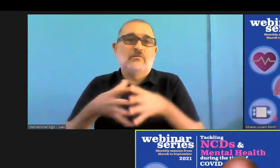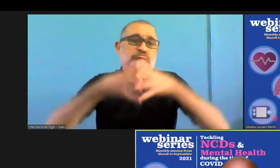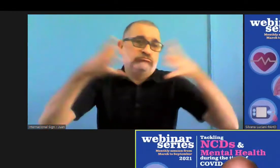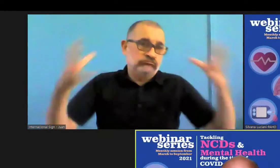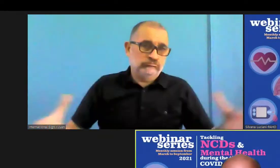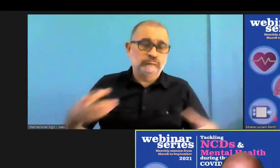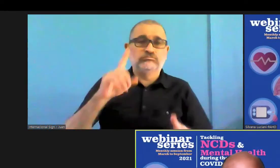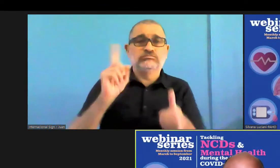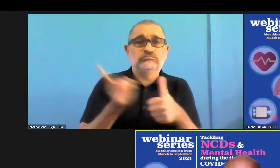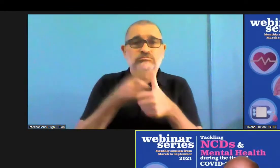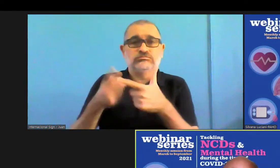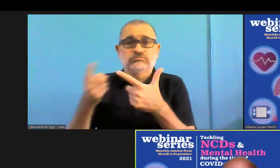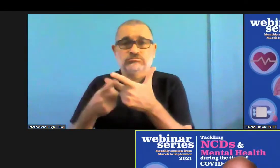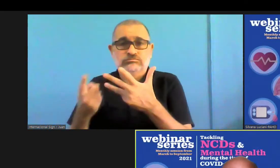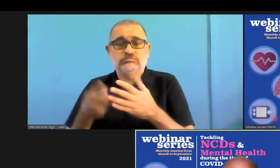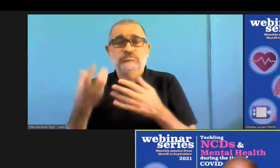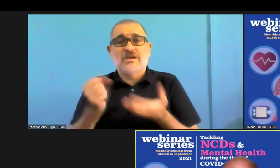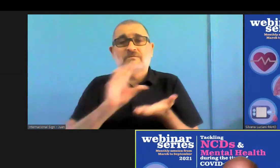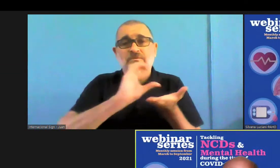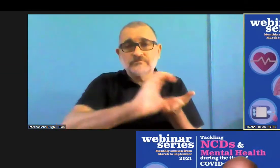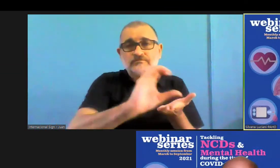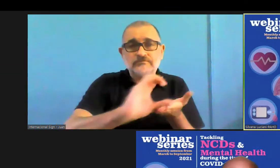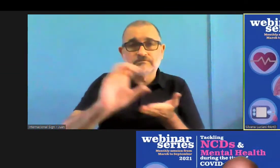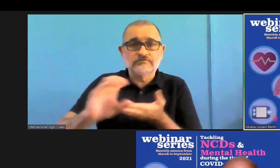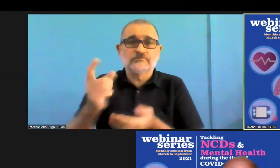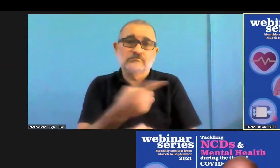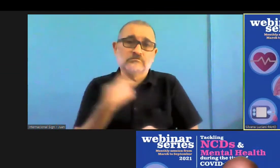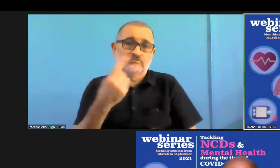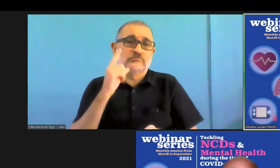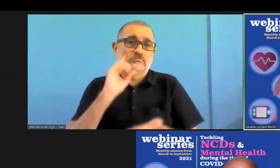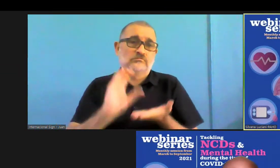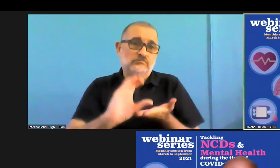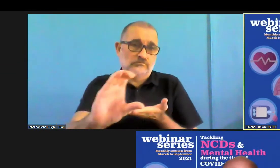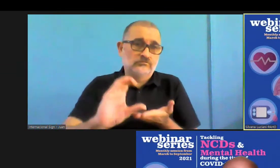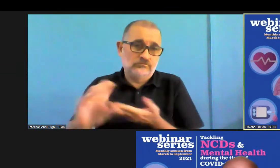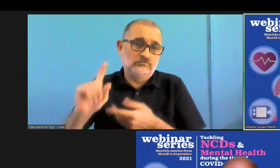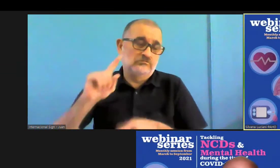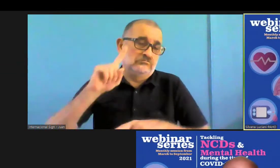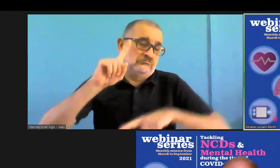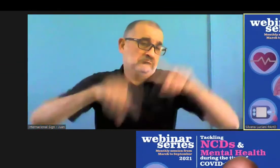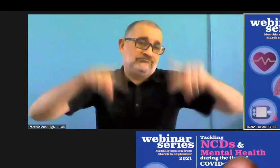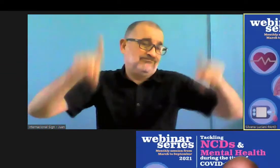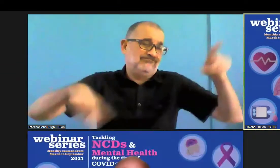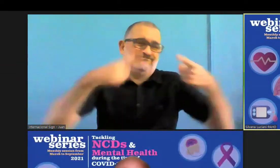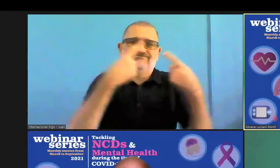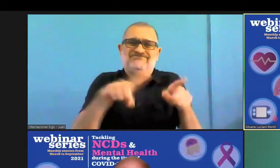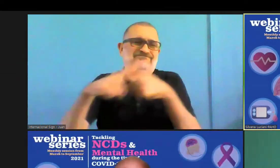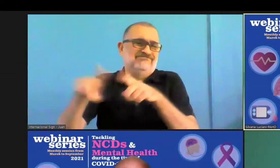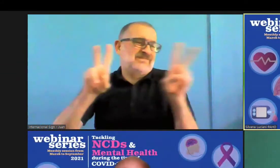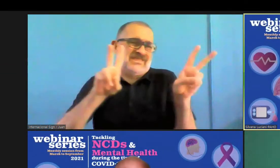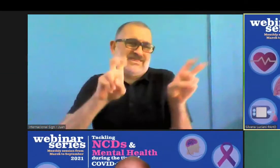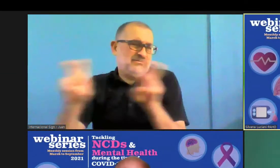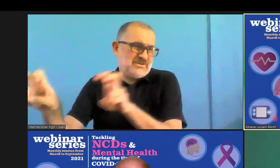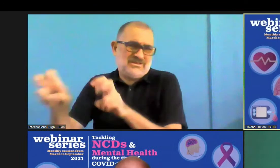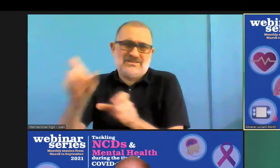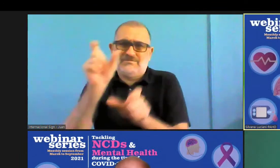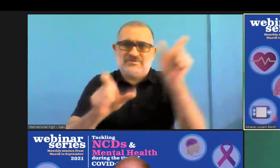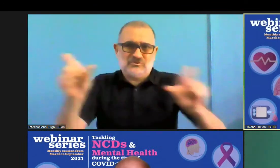serving. I hope that is helpful. Thank you very much, Dr. Hennis. I would like to hear now reflections from the